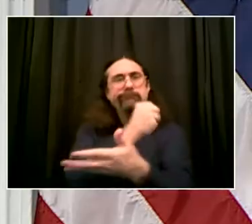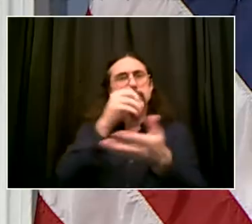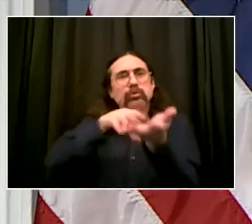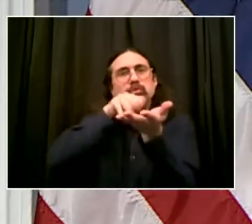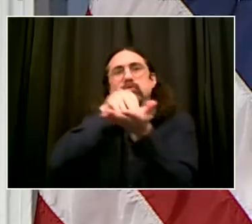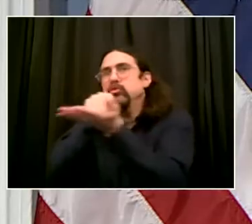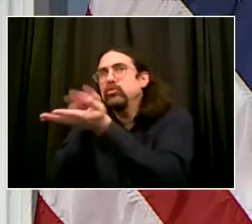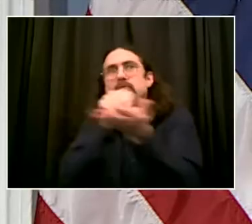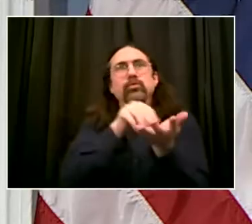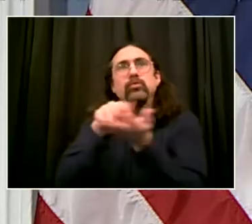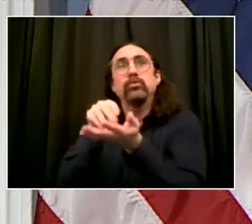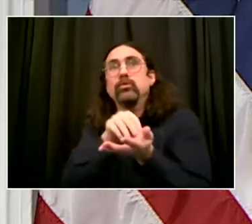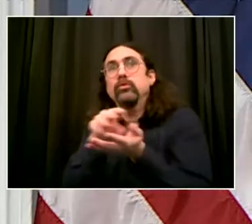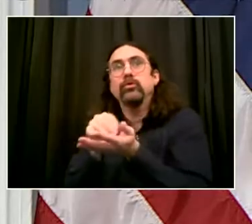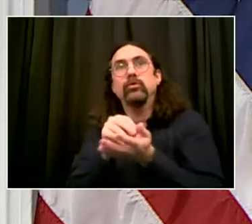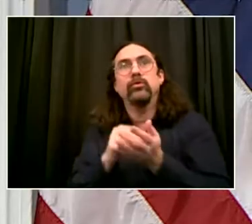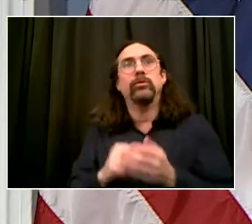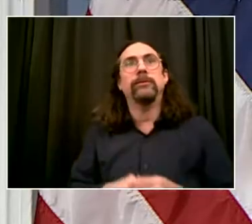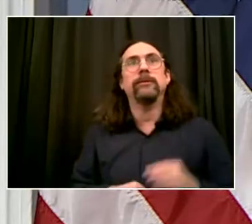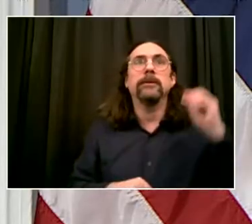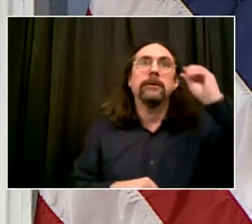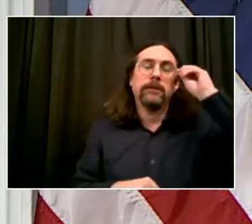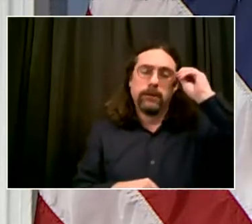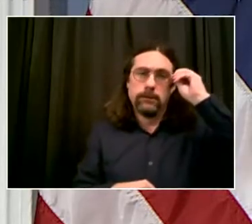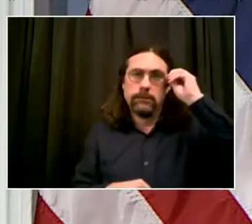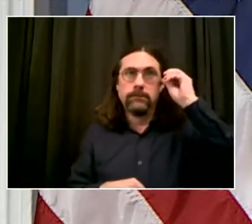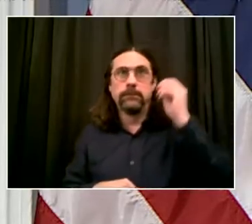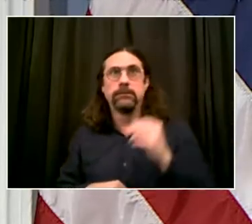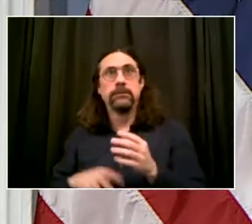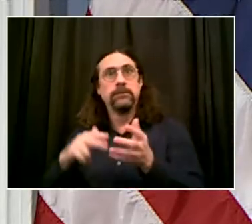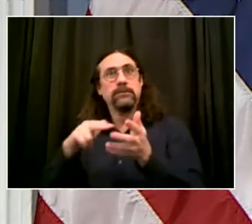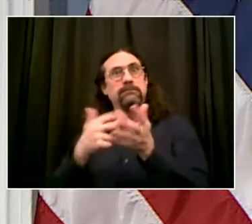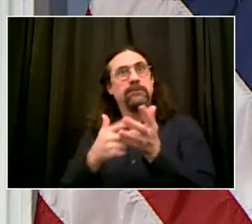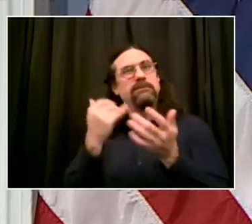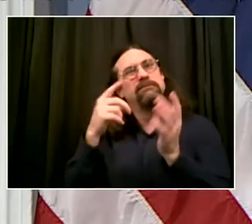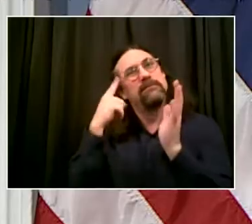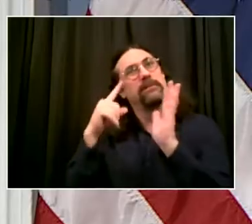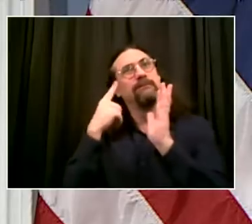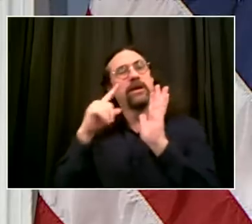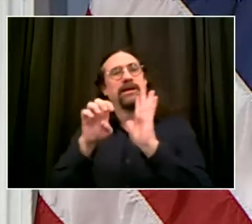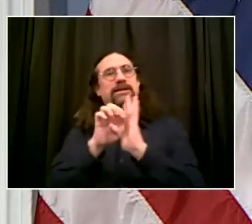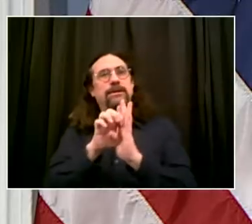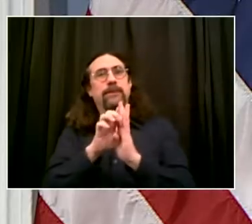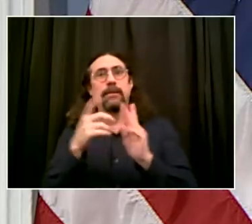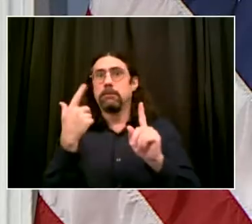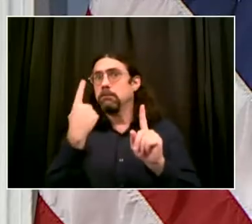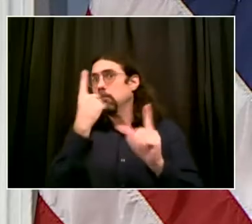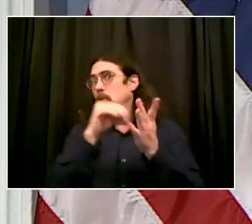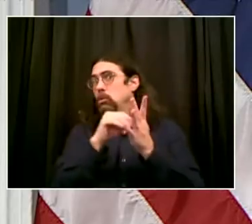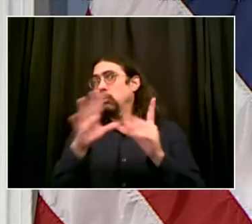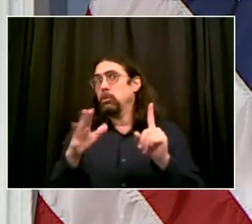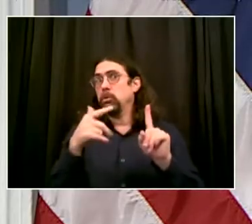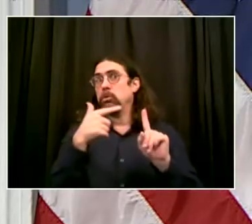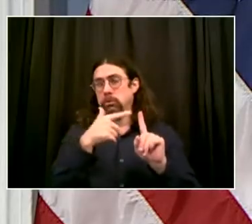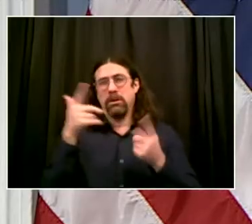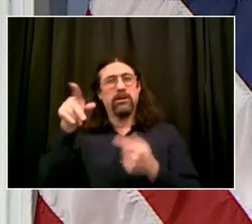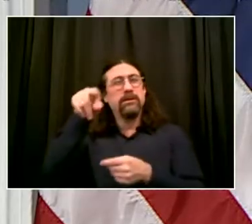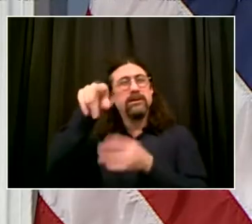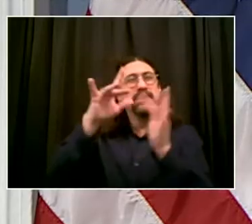THAT WE CAN ALL STAND BEBENHID T.I THAT WAY THE STUDENTS CAN LEARN EVEN IN